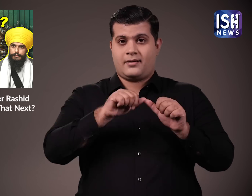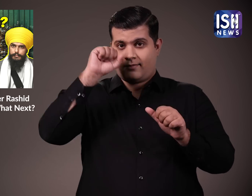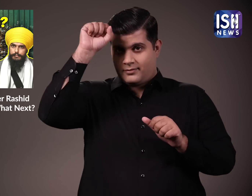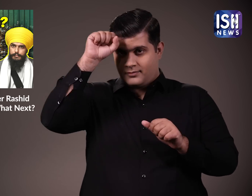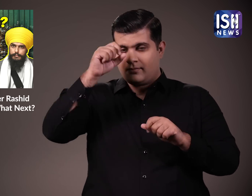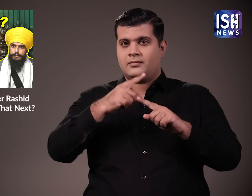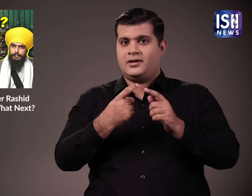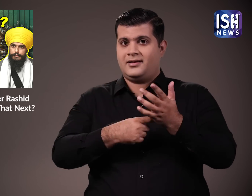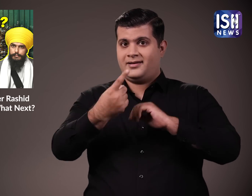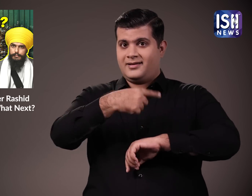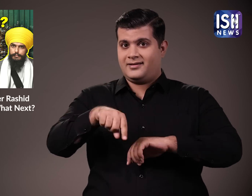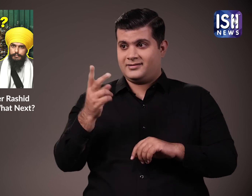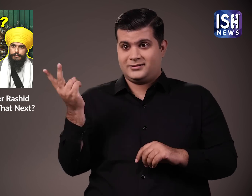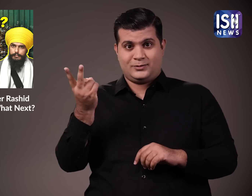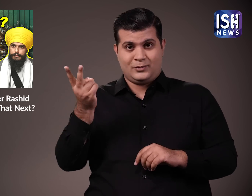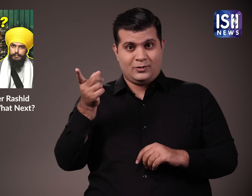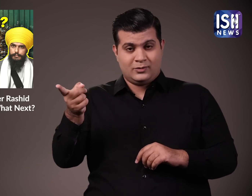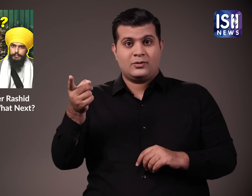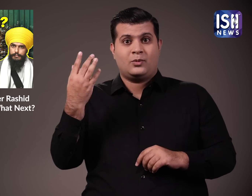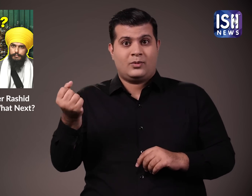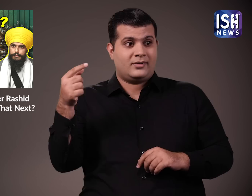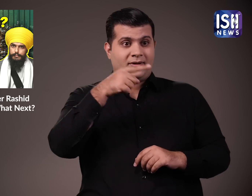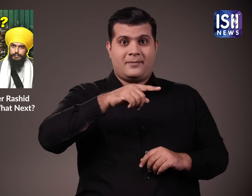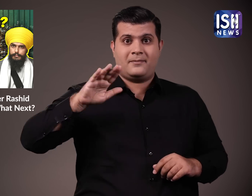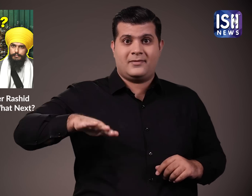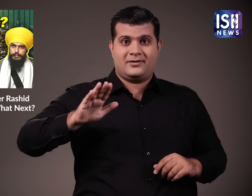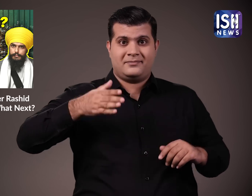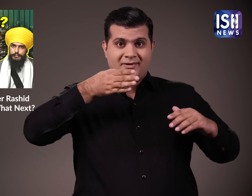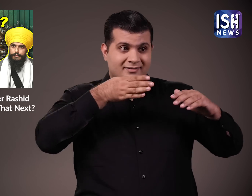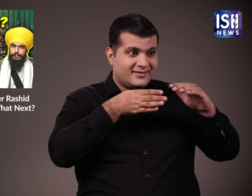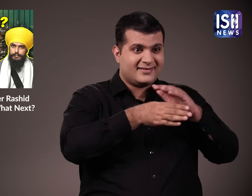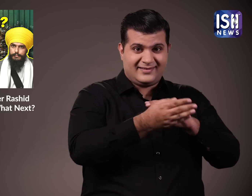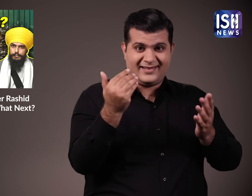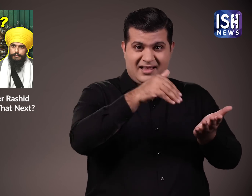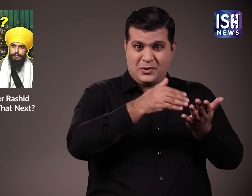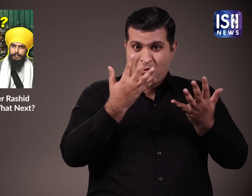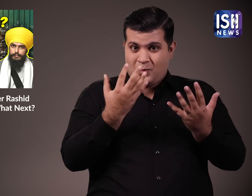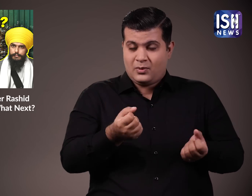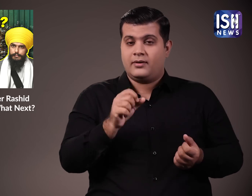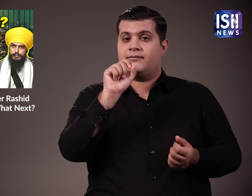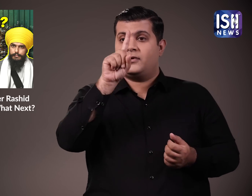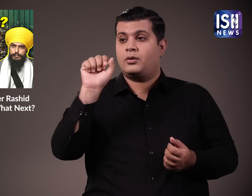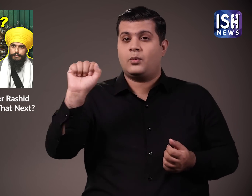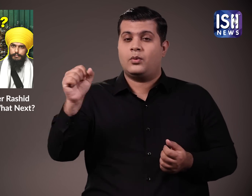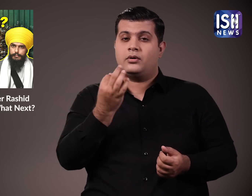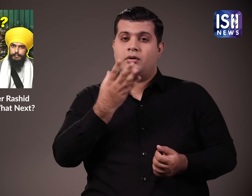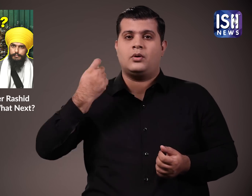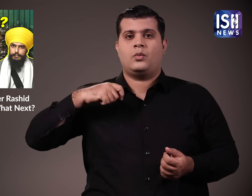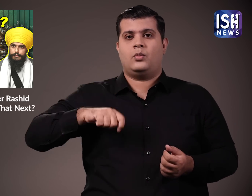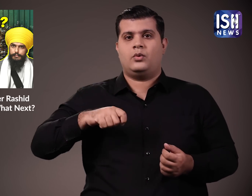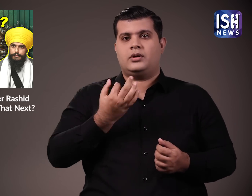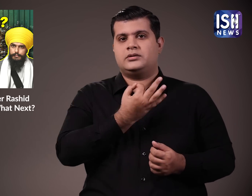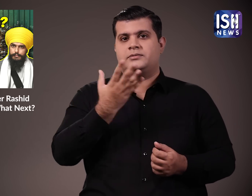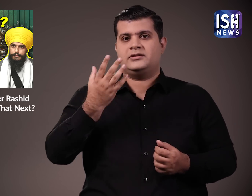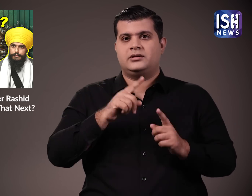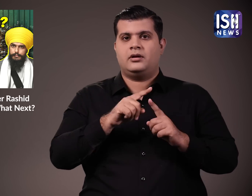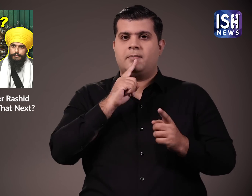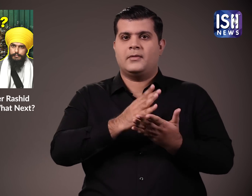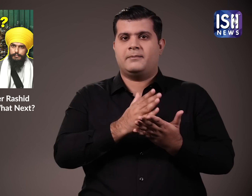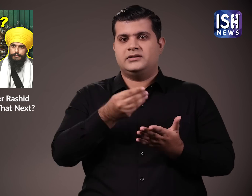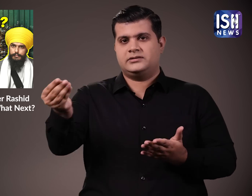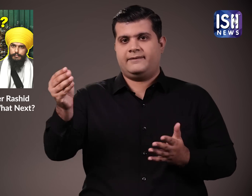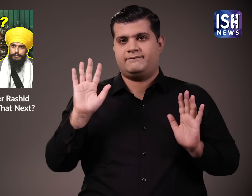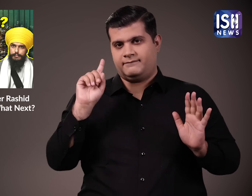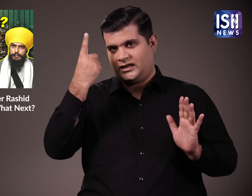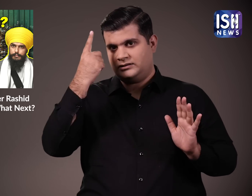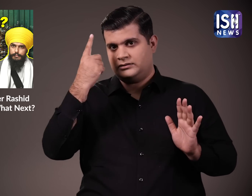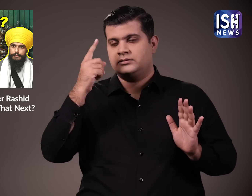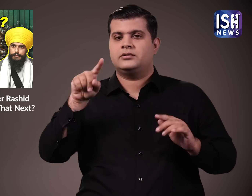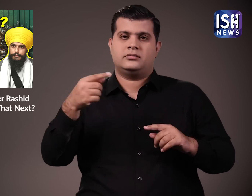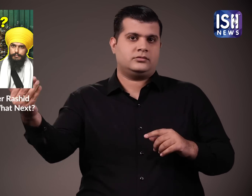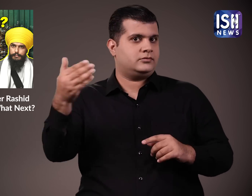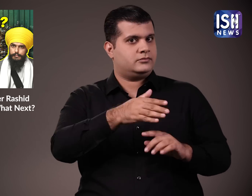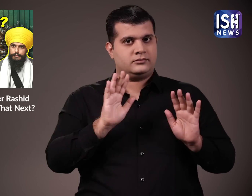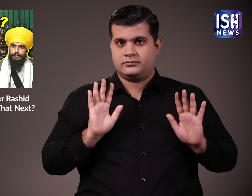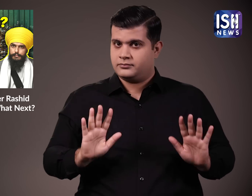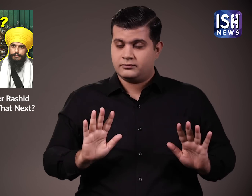To attend parliament sessions, Singh and Rashid must get special permission from their respective courts.